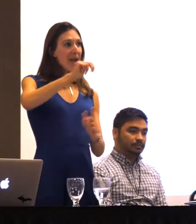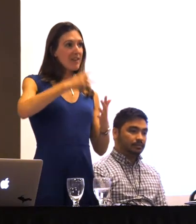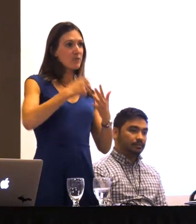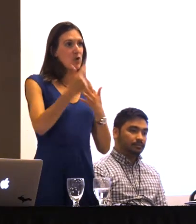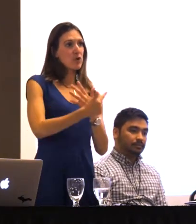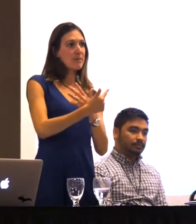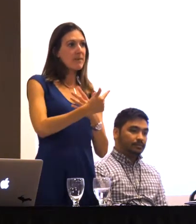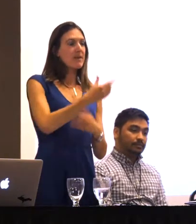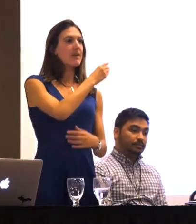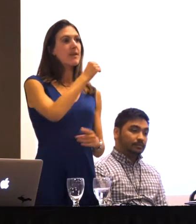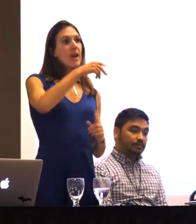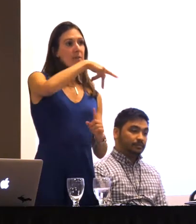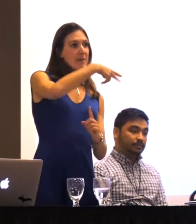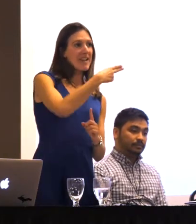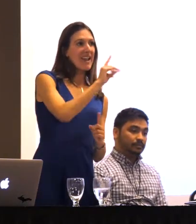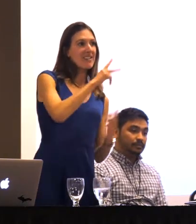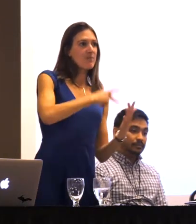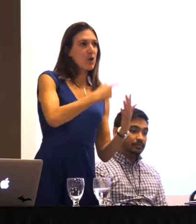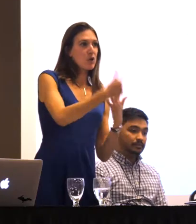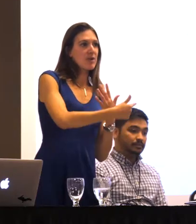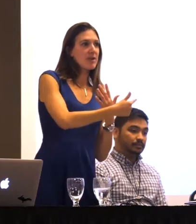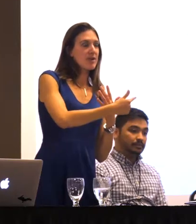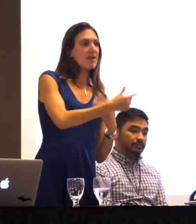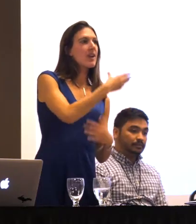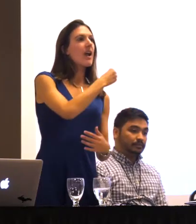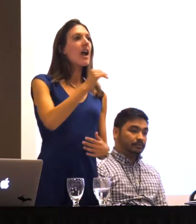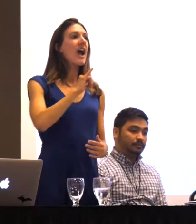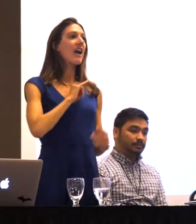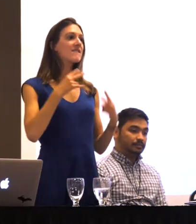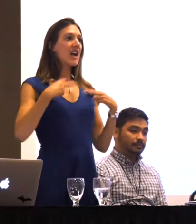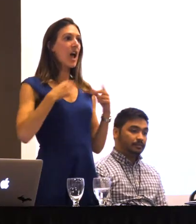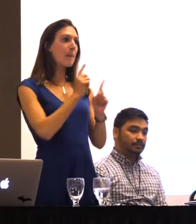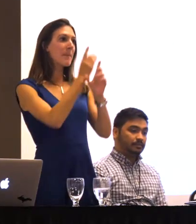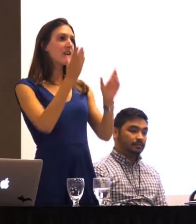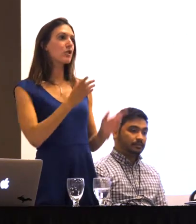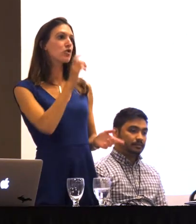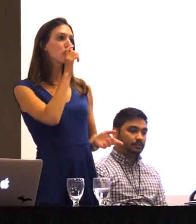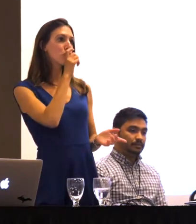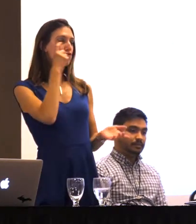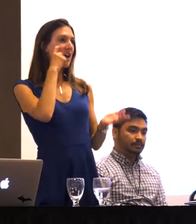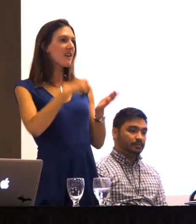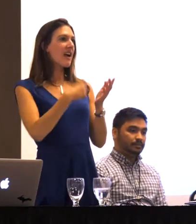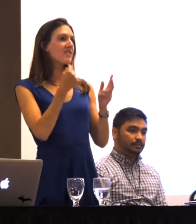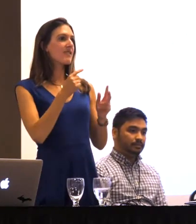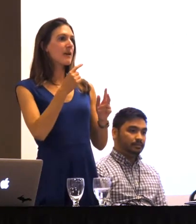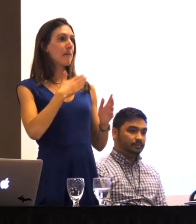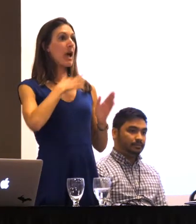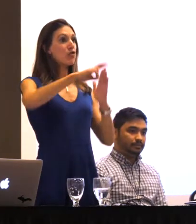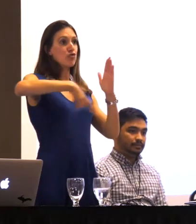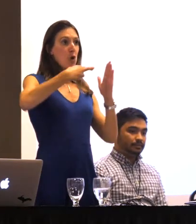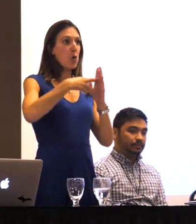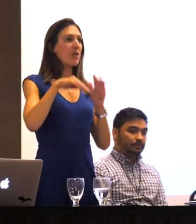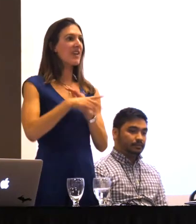my master’s program, and my PhD program, and I've had mentors who recognized